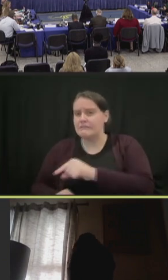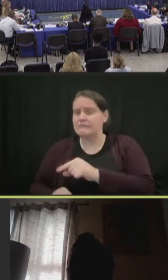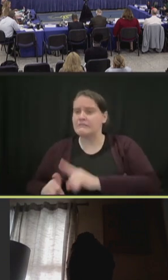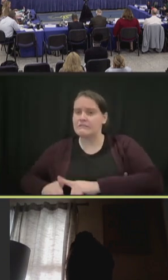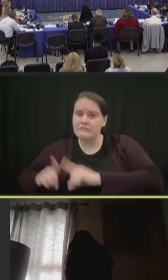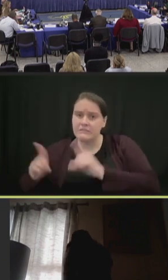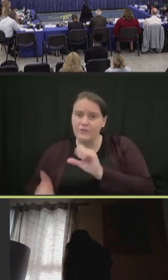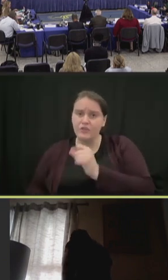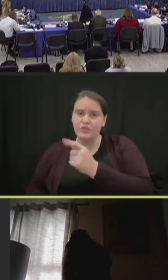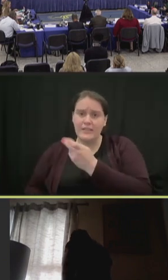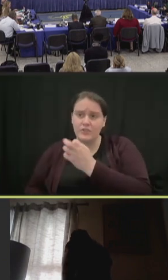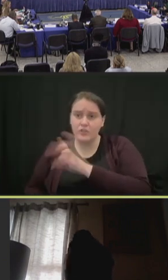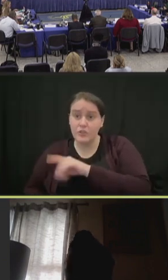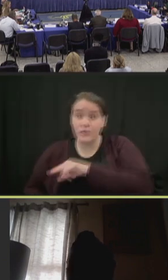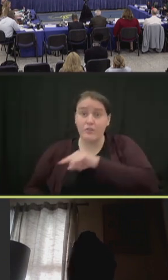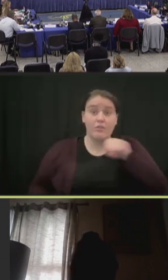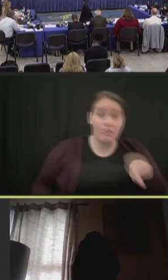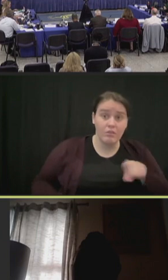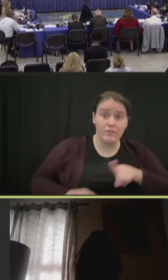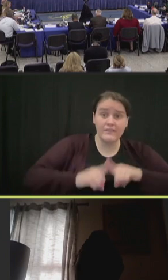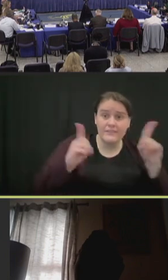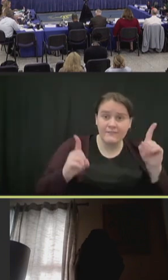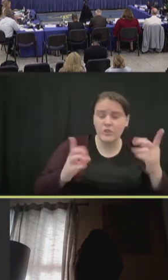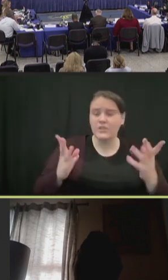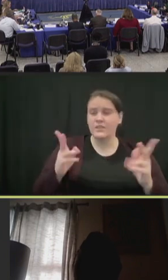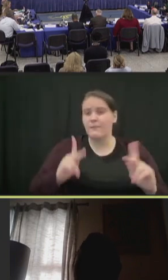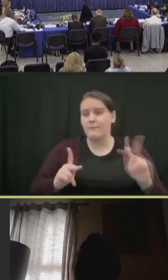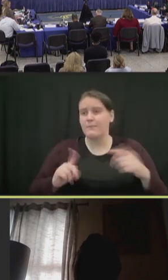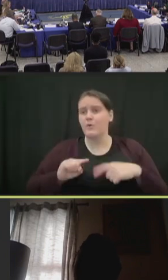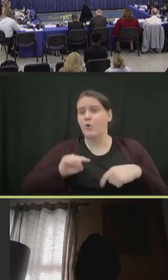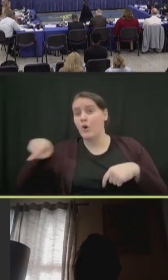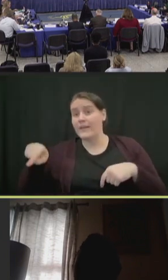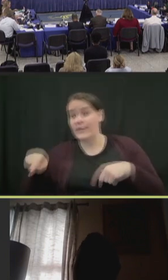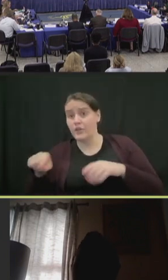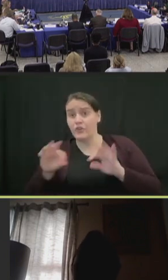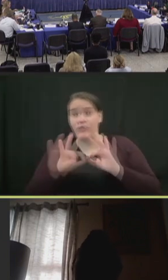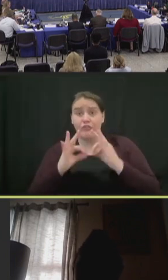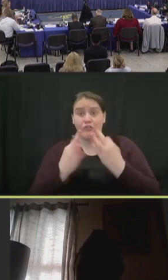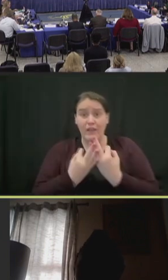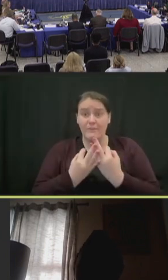people being in different places, or family families being separated. Some